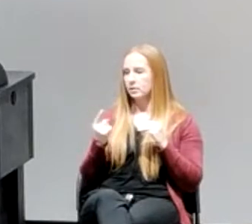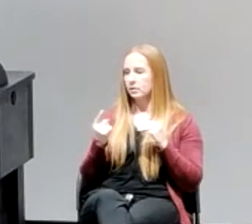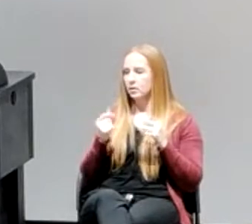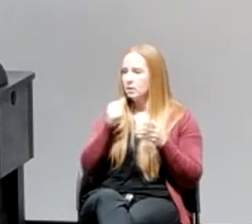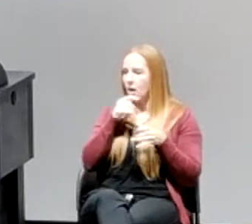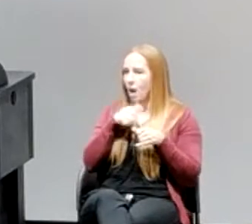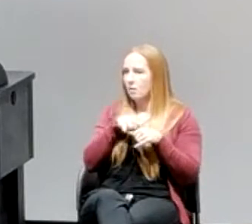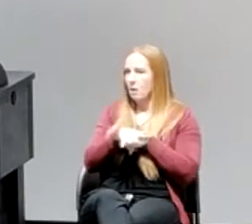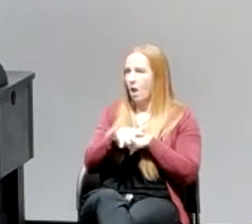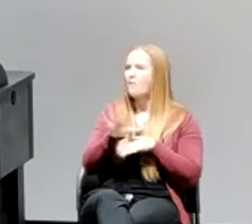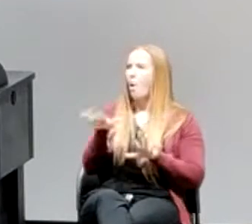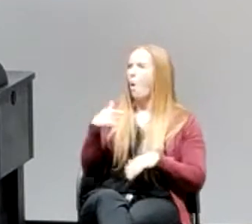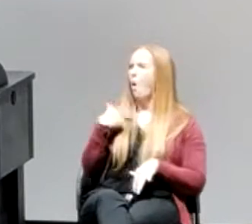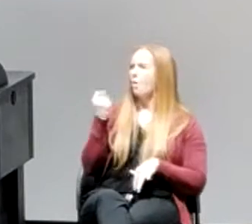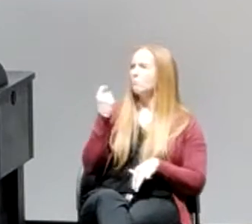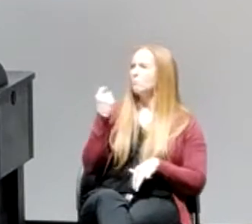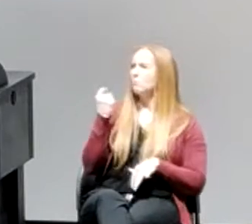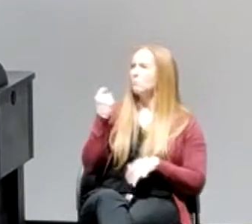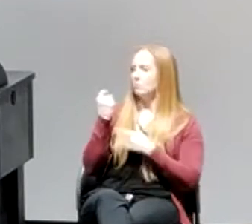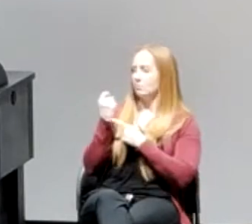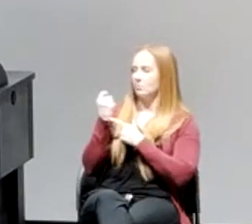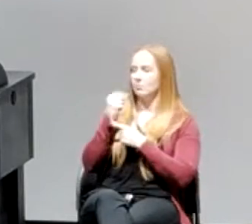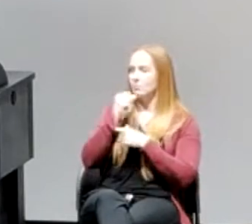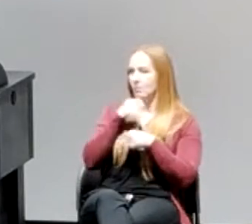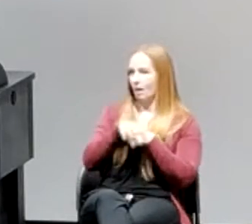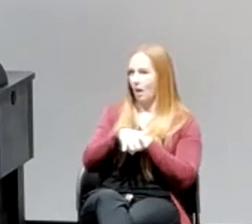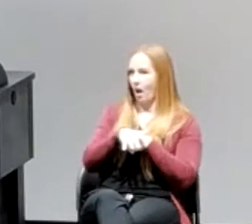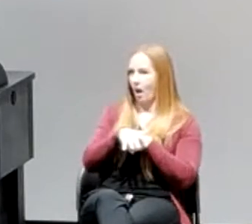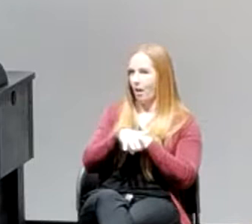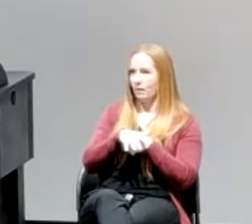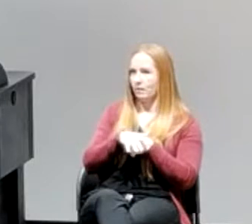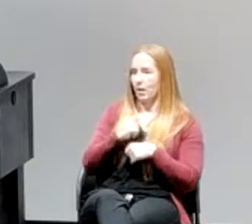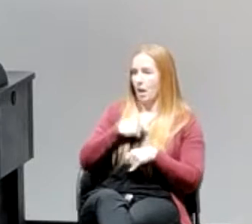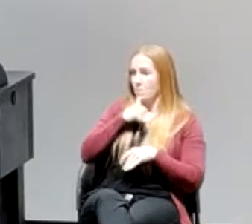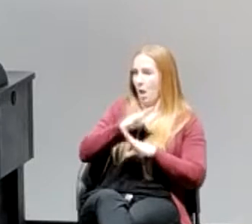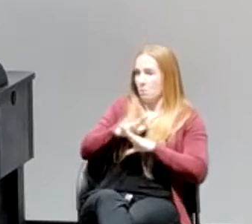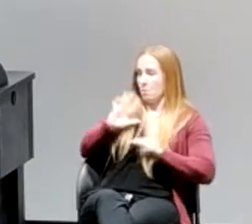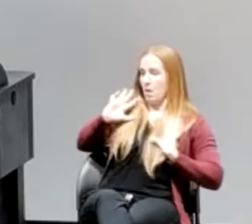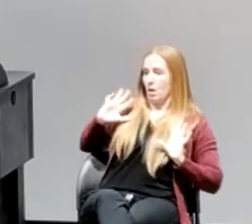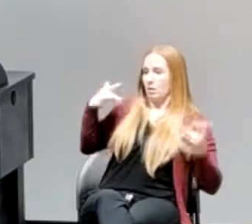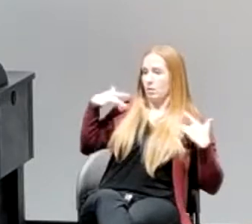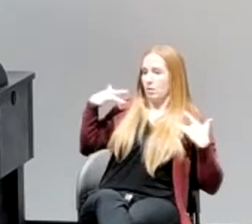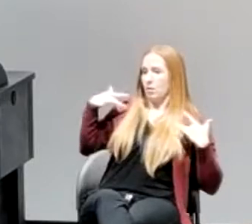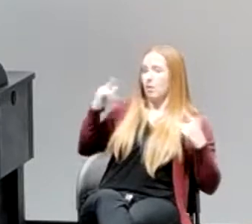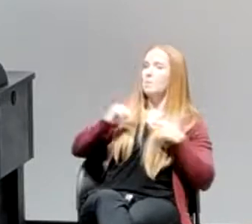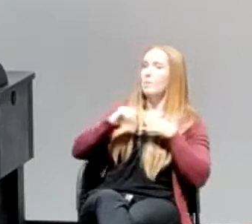institutions and frankly as leaders in the community on the home team, we need to get obsessed about this stuff.